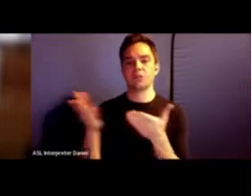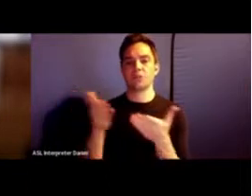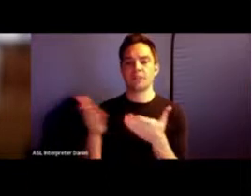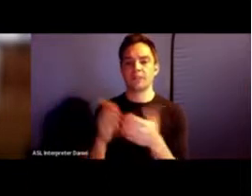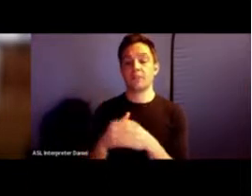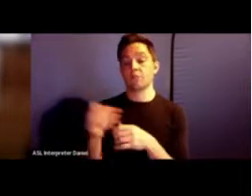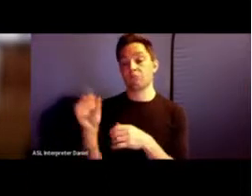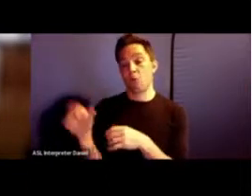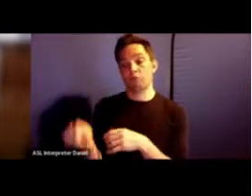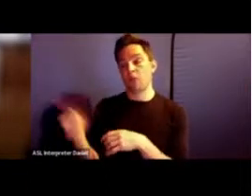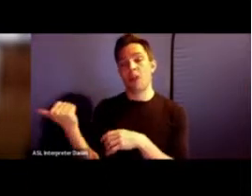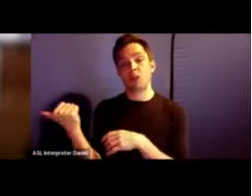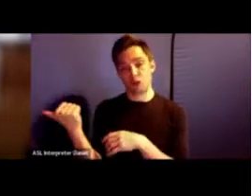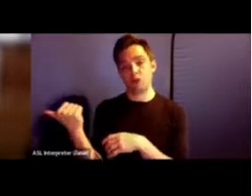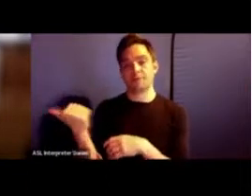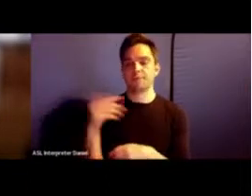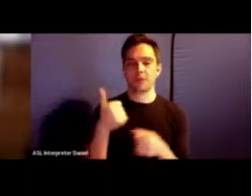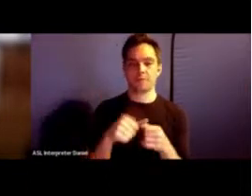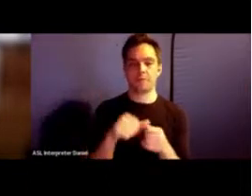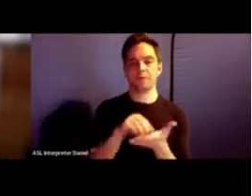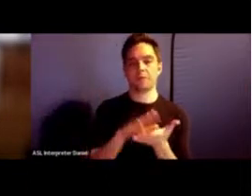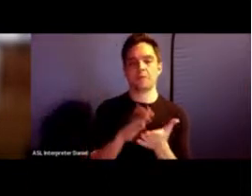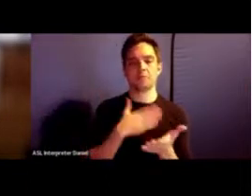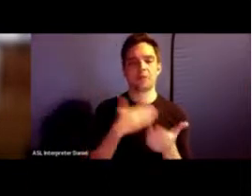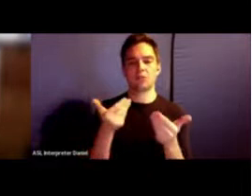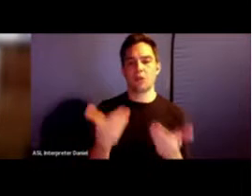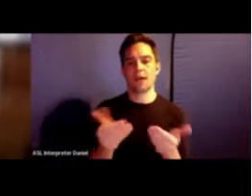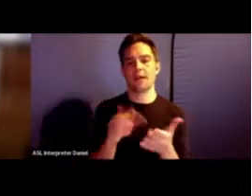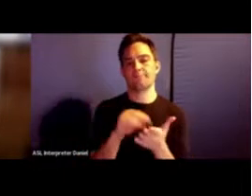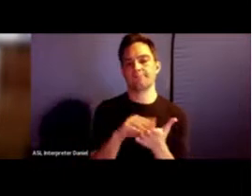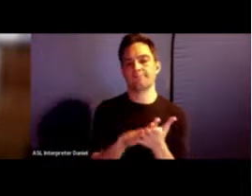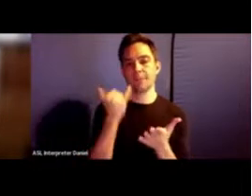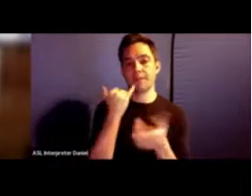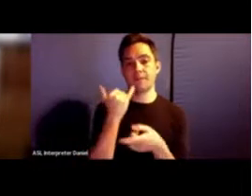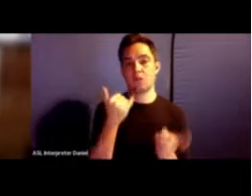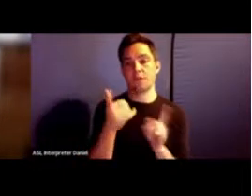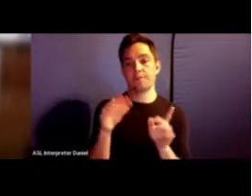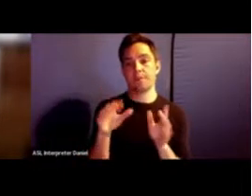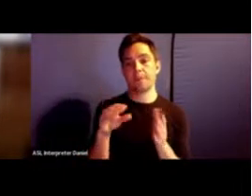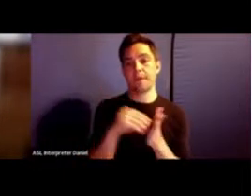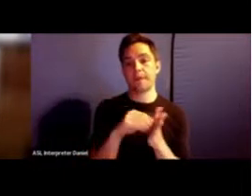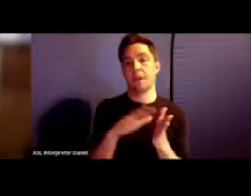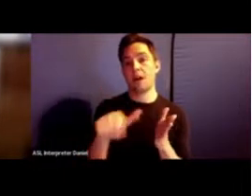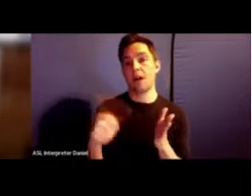other note that please go ahead and if if you're indicating other we'd love to hear in chat.